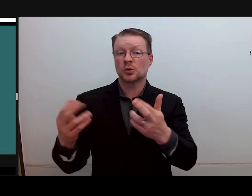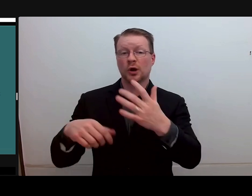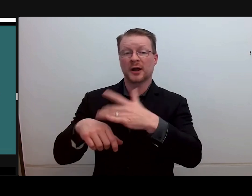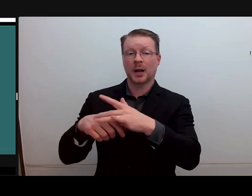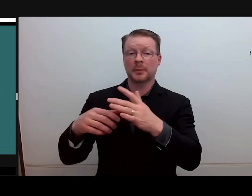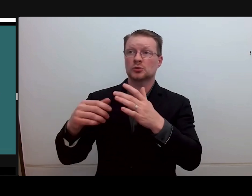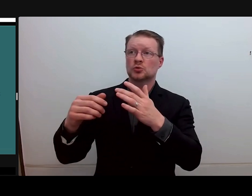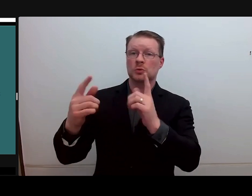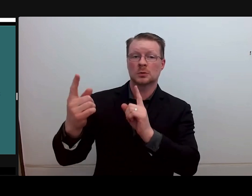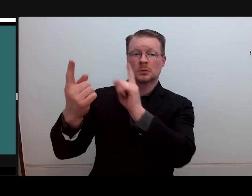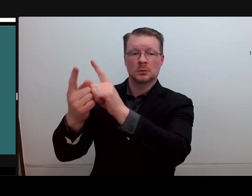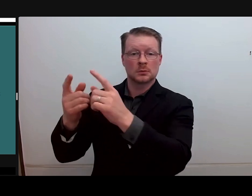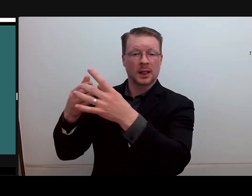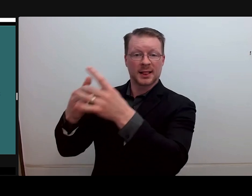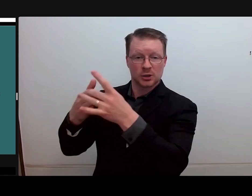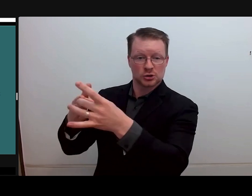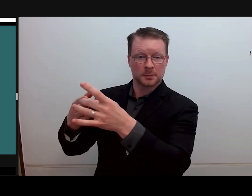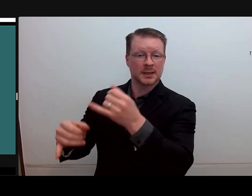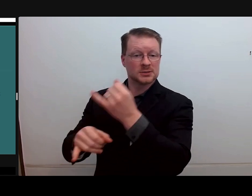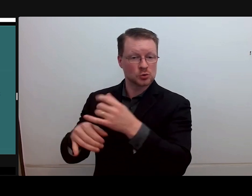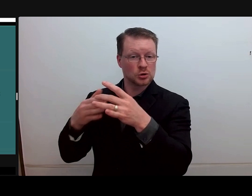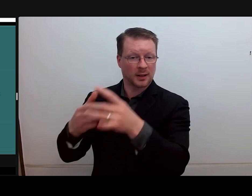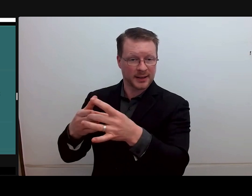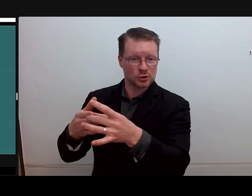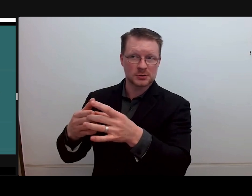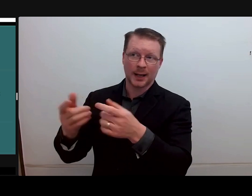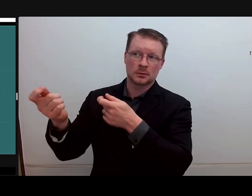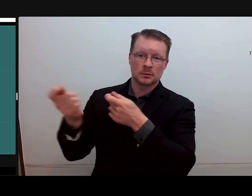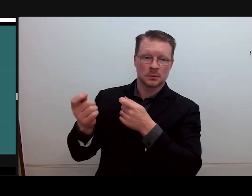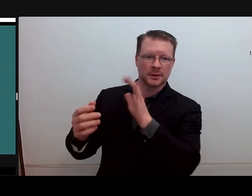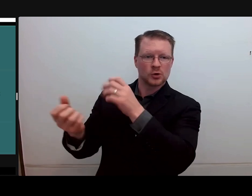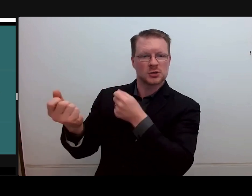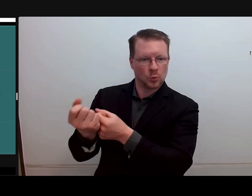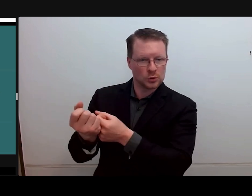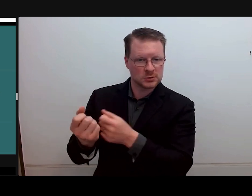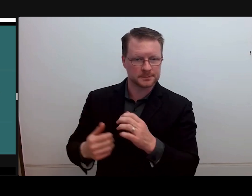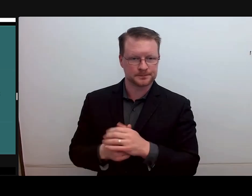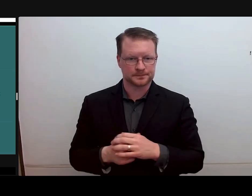need to know how to manage those experiences and how to bring those forward to the leaderships